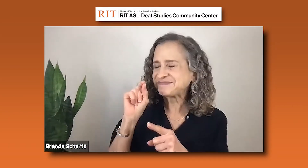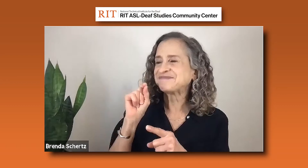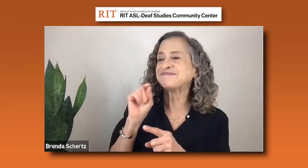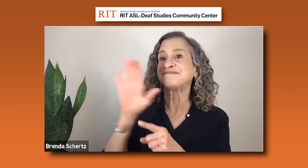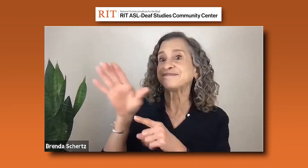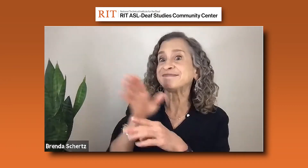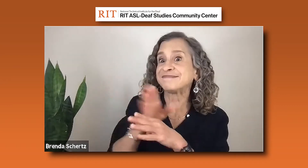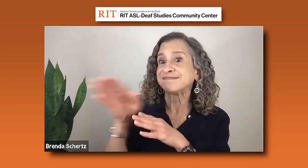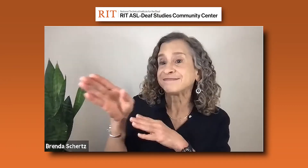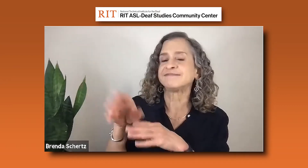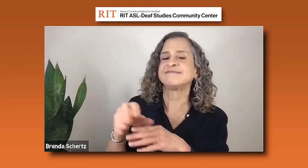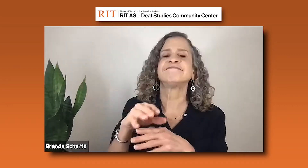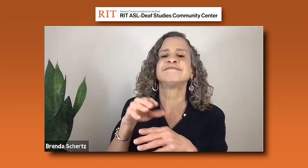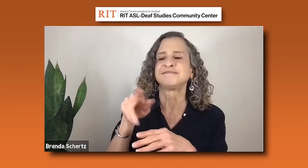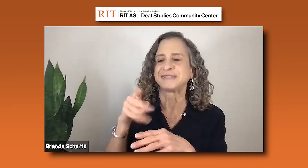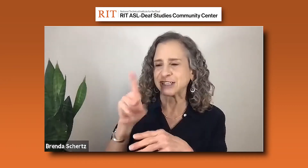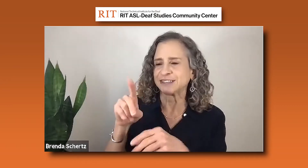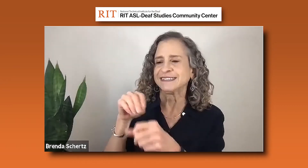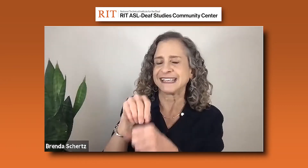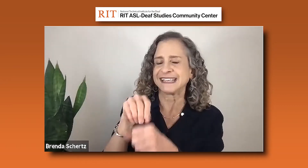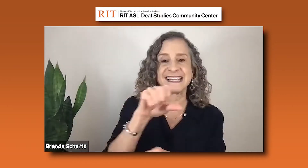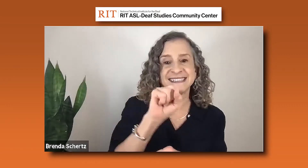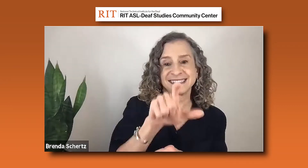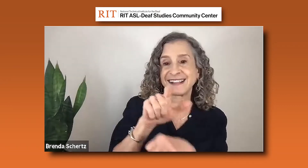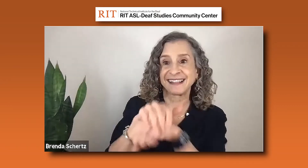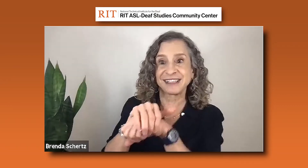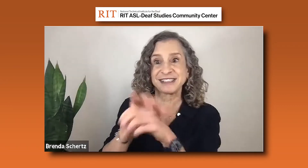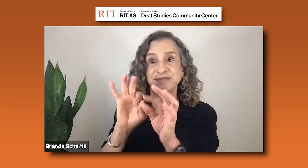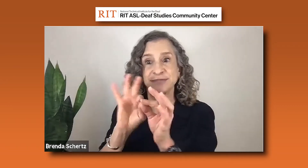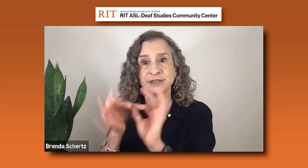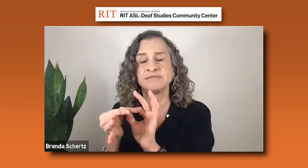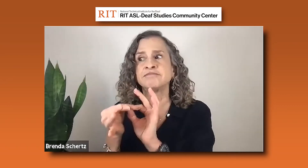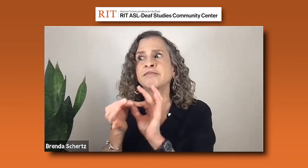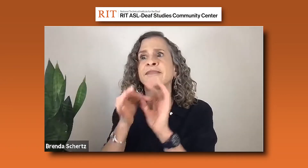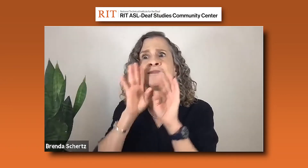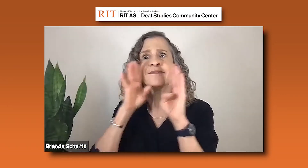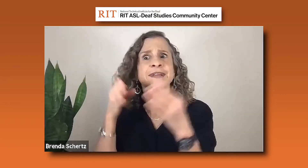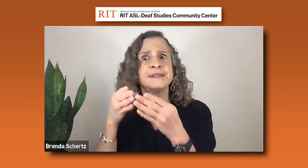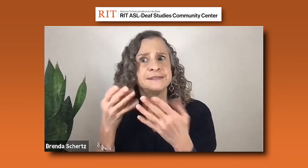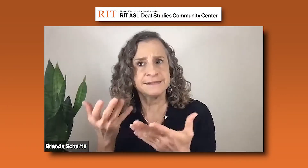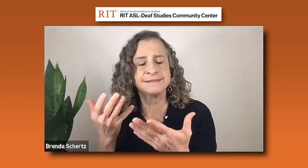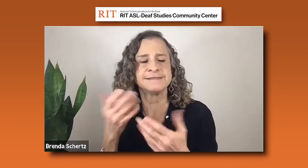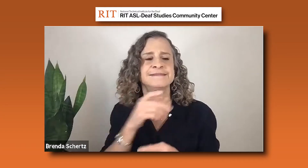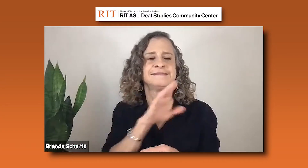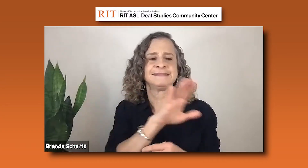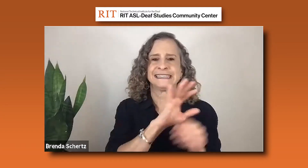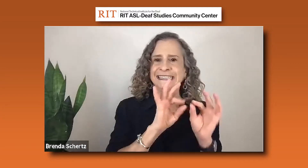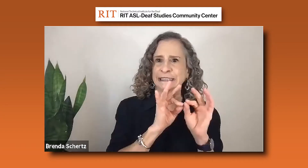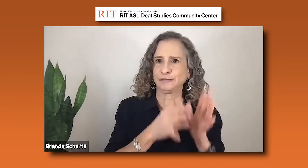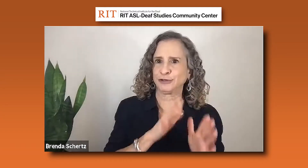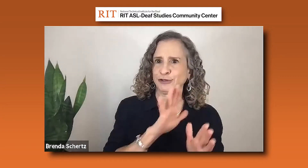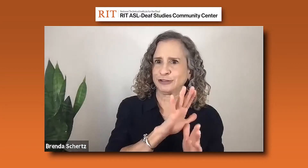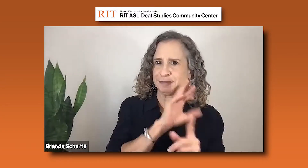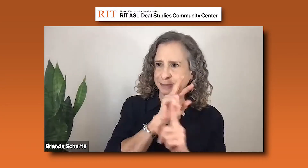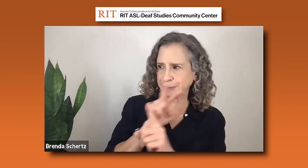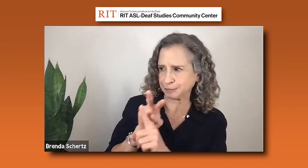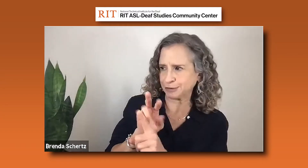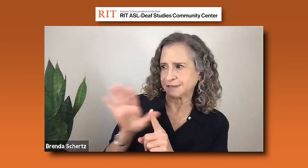and his PhD is from Gallaudet University in ASL-to-English interpretation with a focus